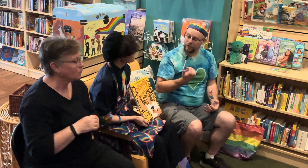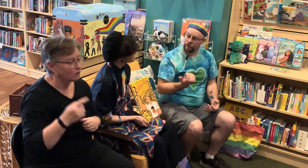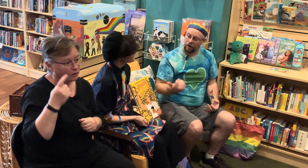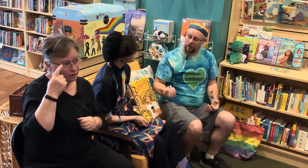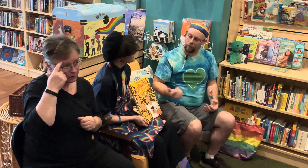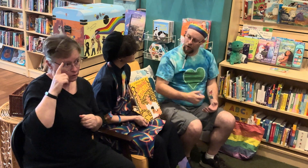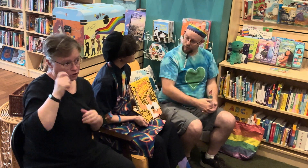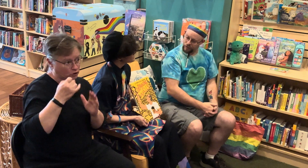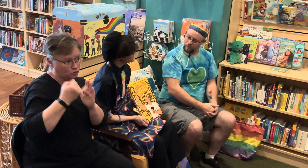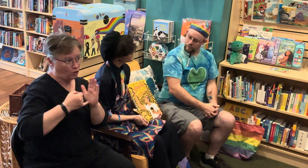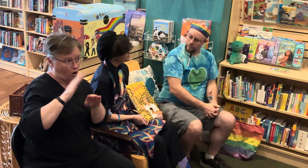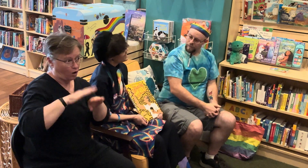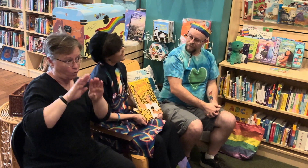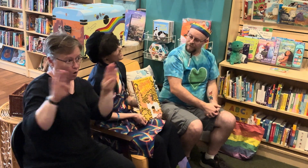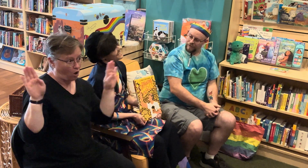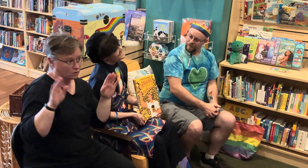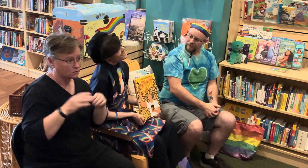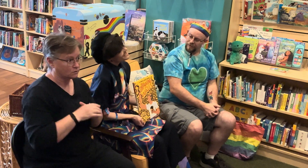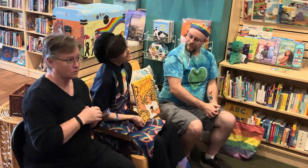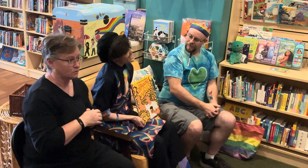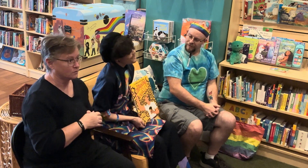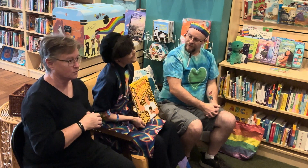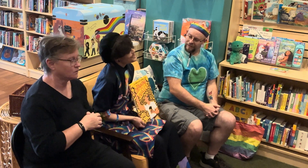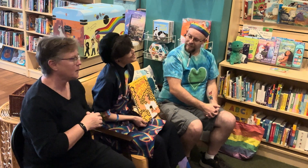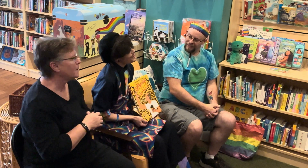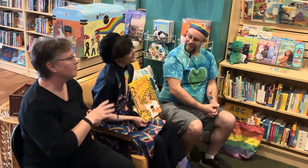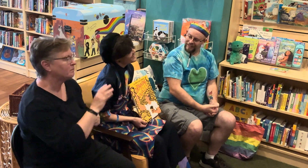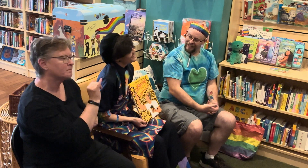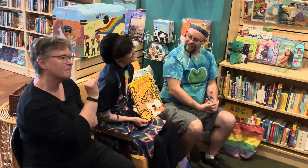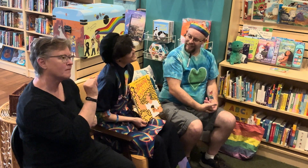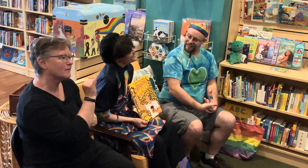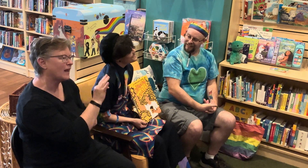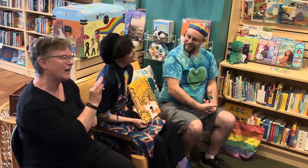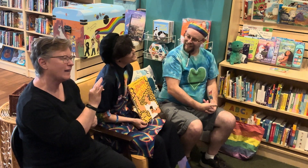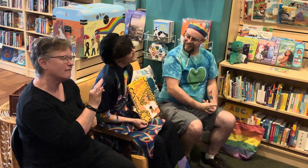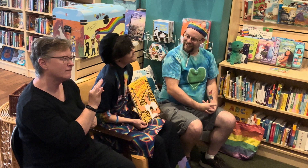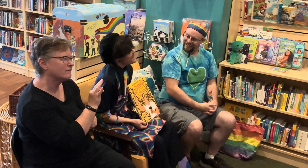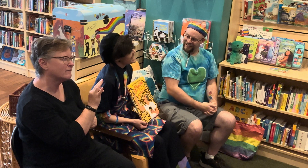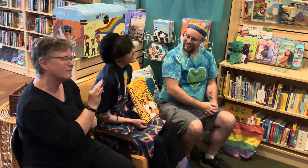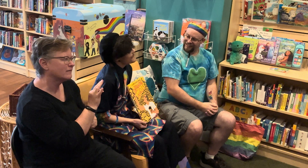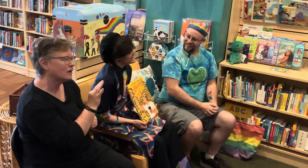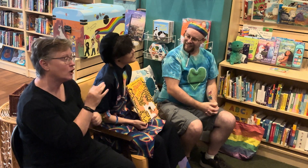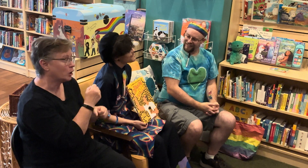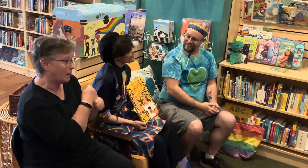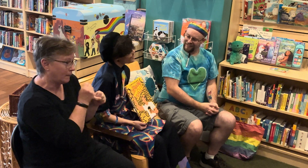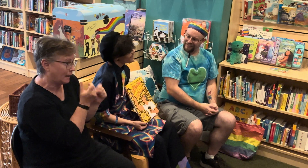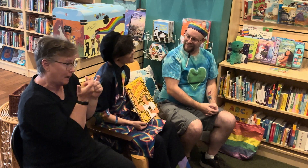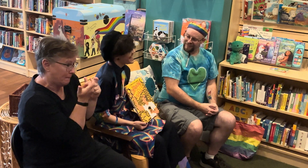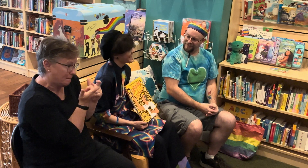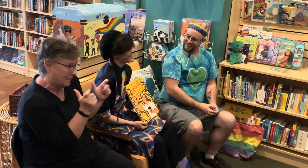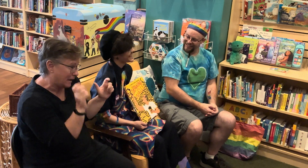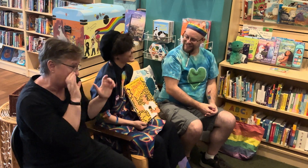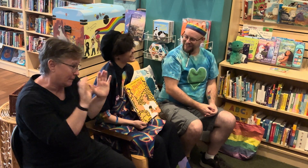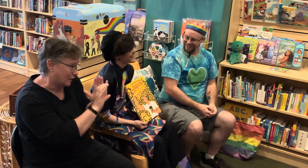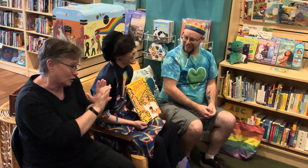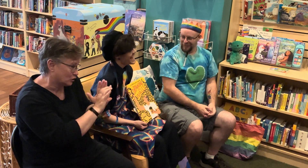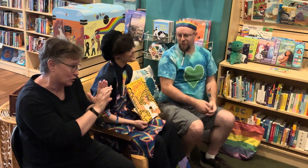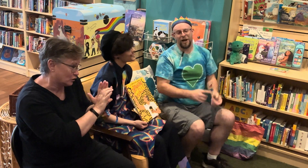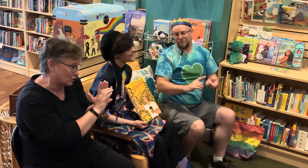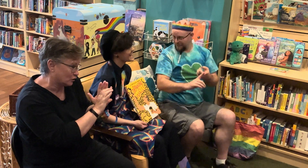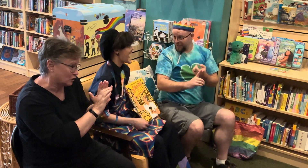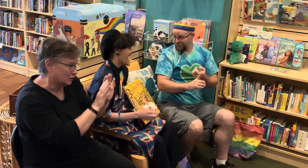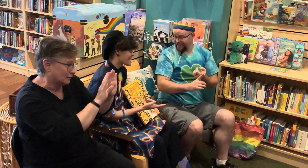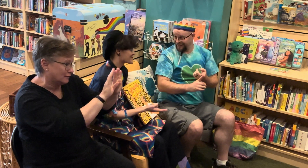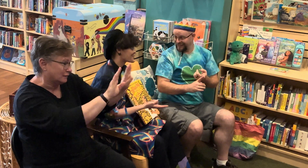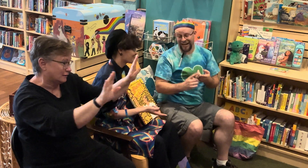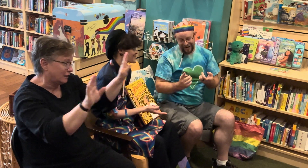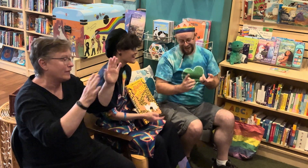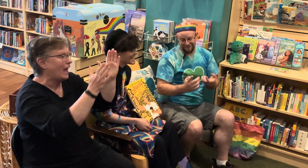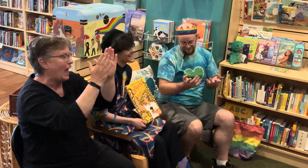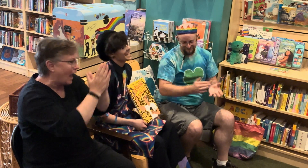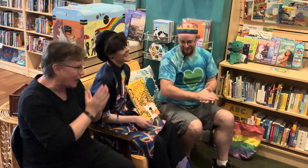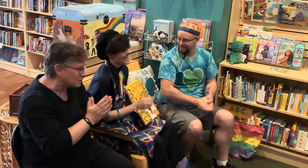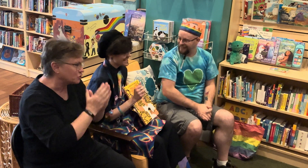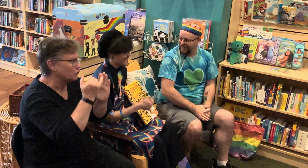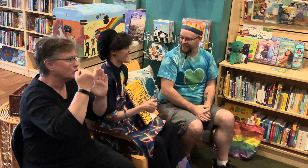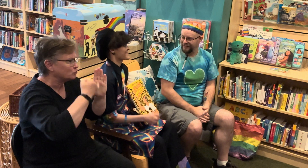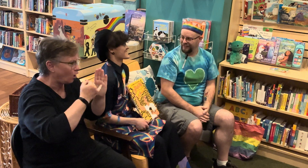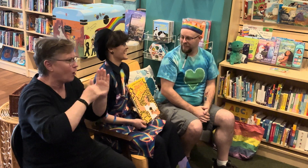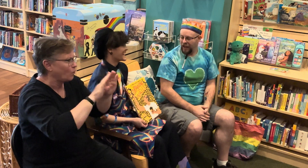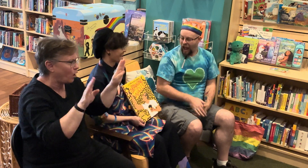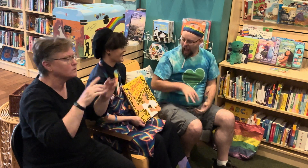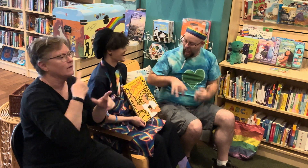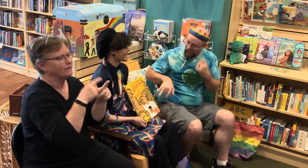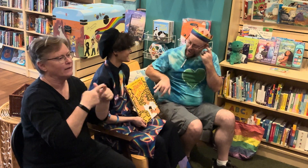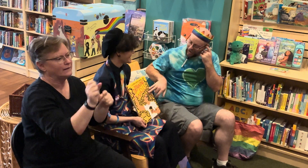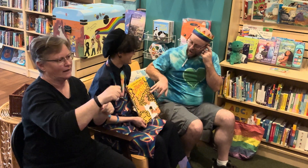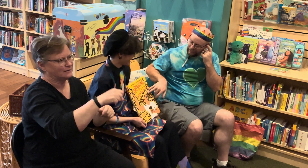drawing on walls? KAI: If you're making a big mural, and you're being asked to do it, then yes.